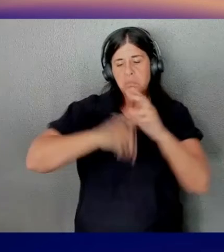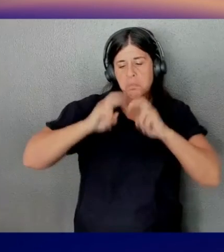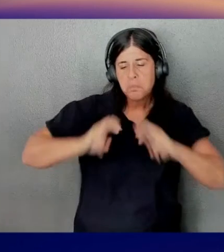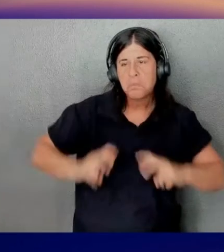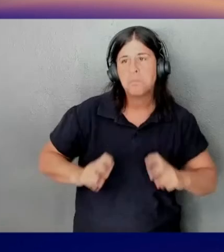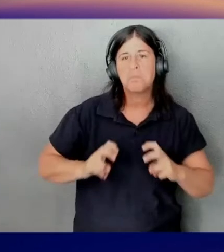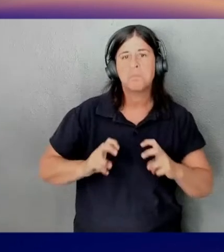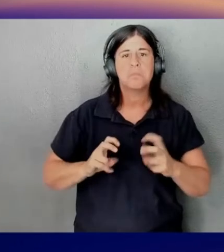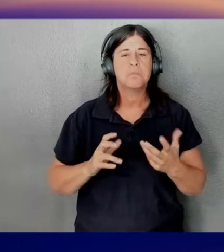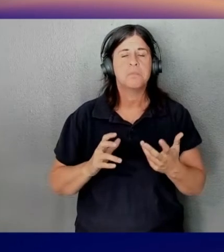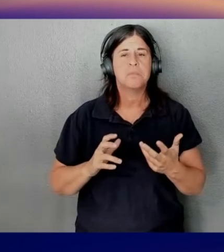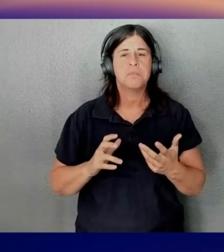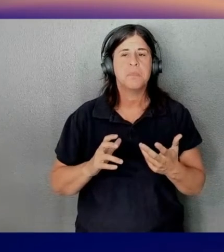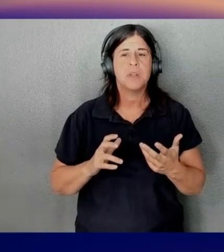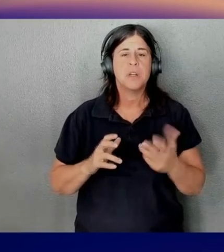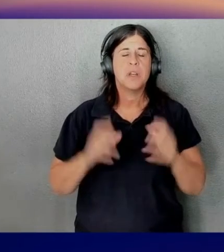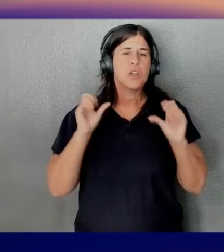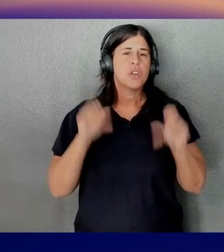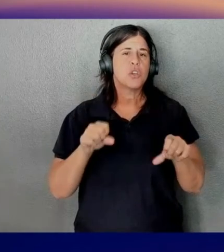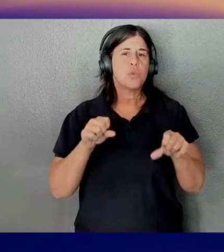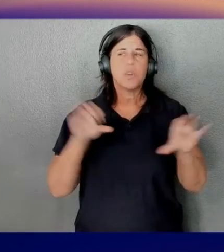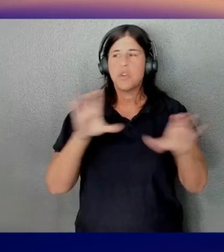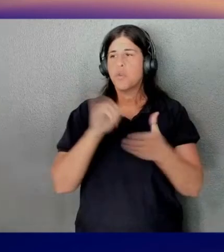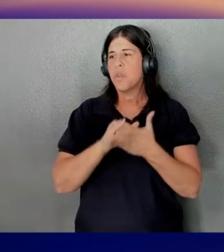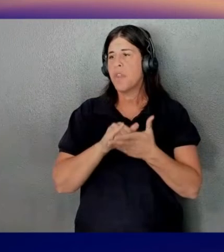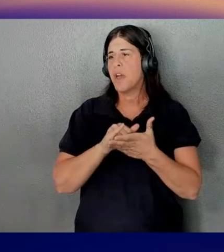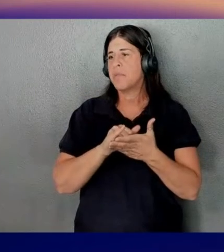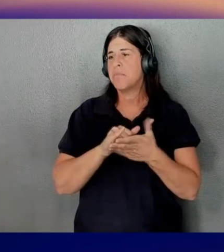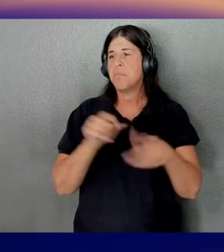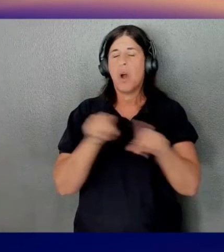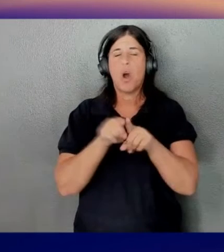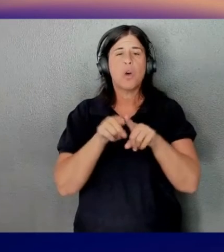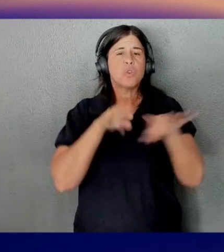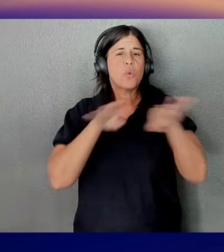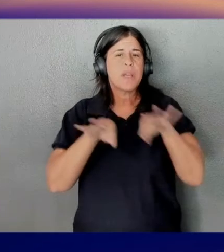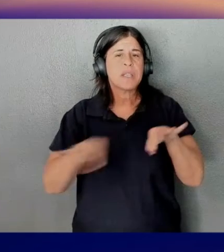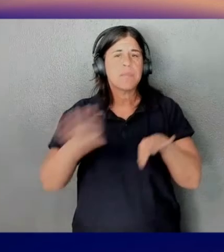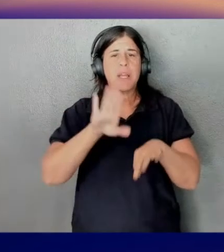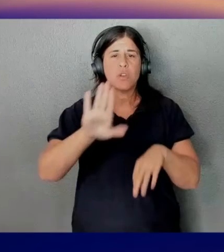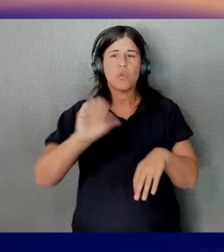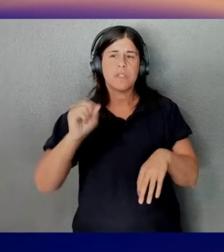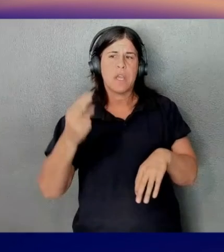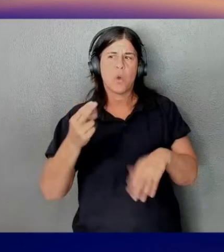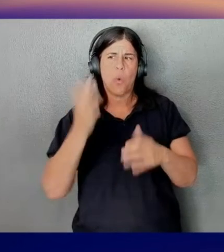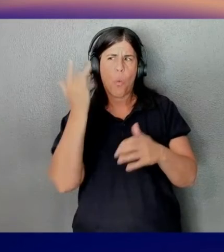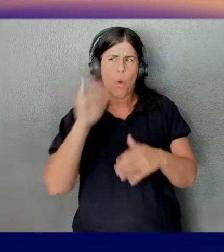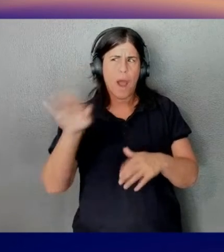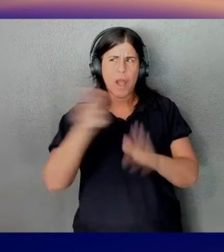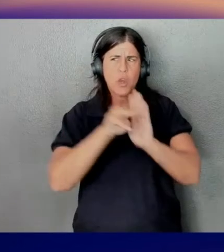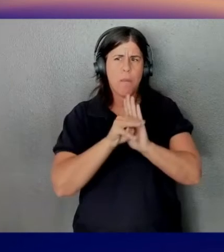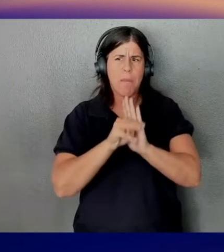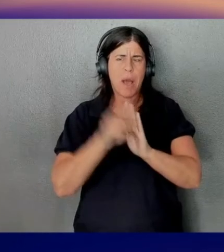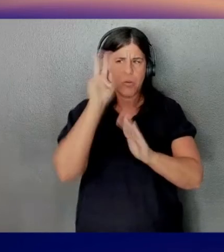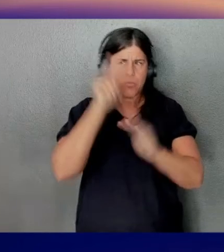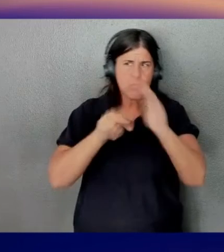and you can do so, and you can also explain to your stakeholders why your model is making the predictions it's making.